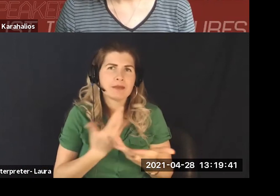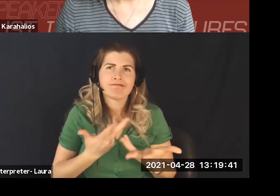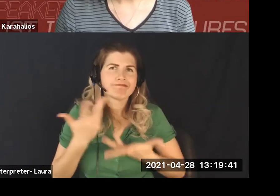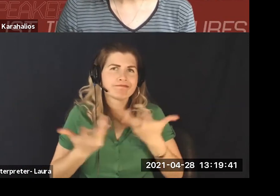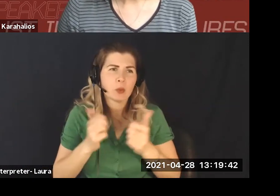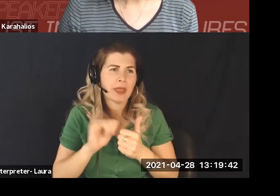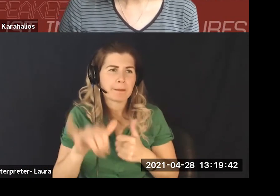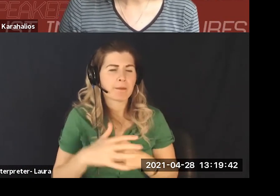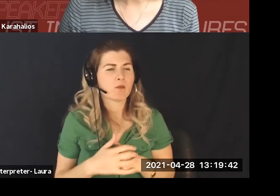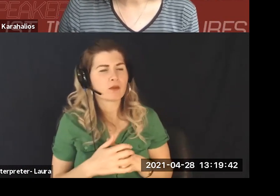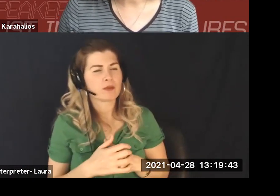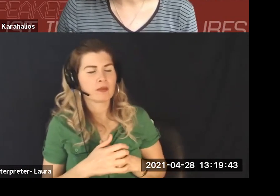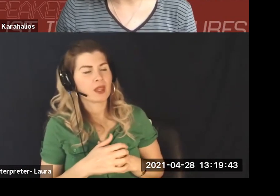And like how do we grapple with that.